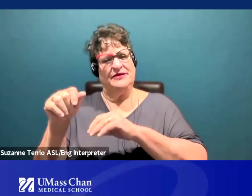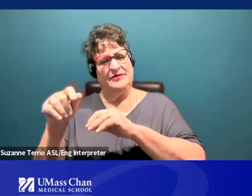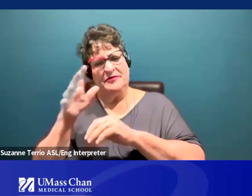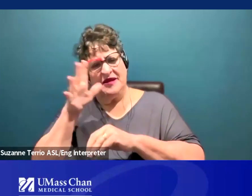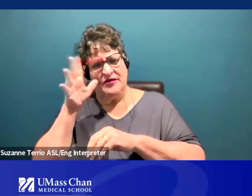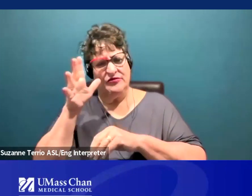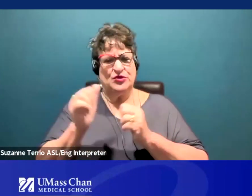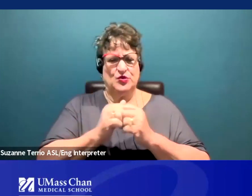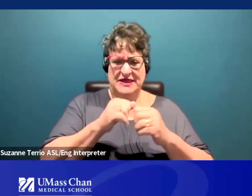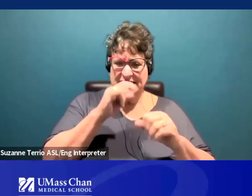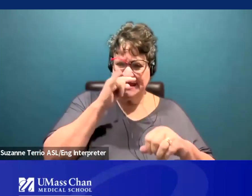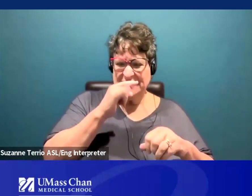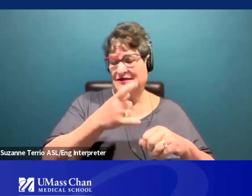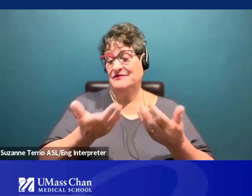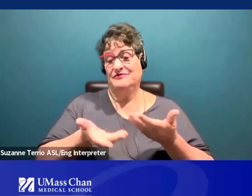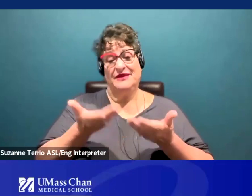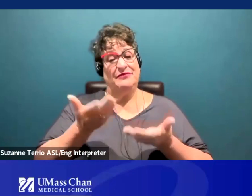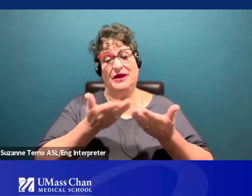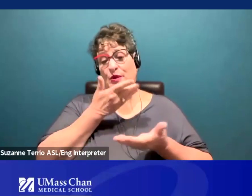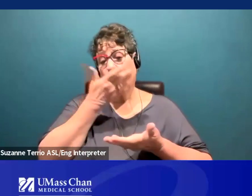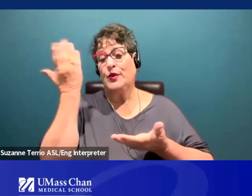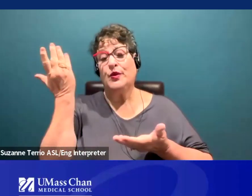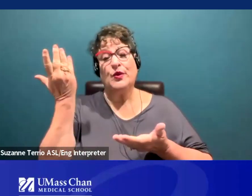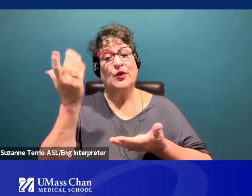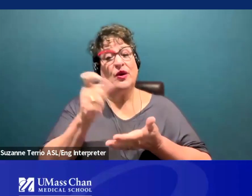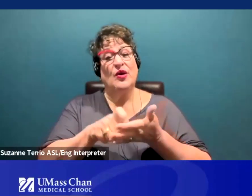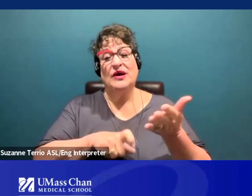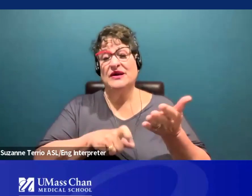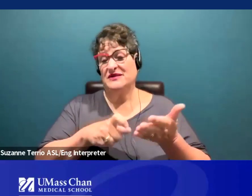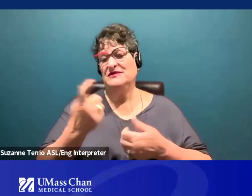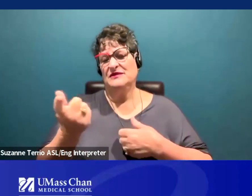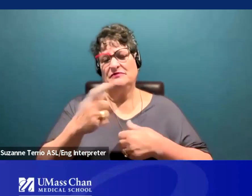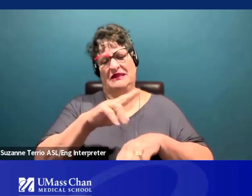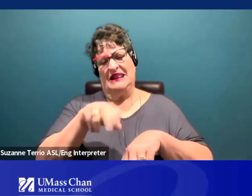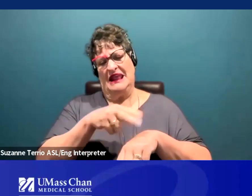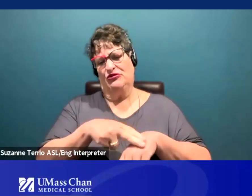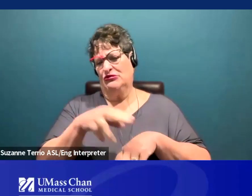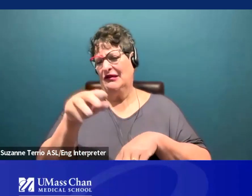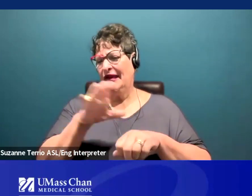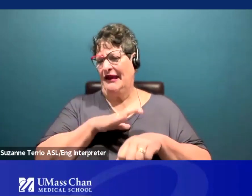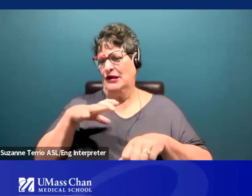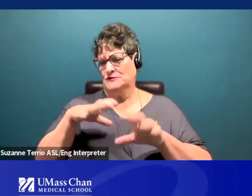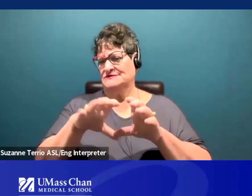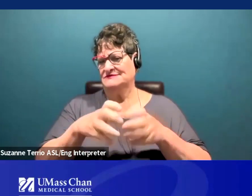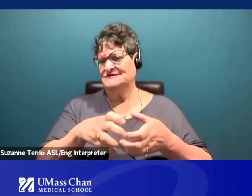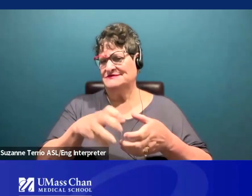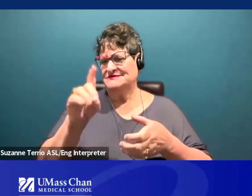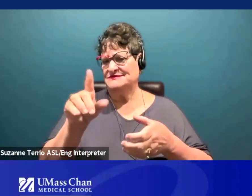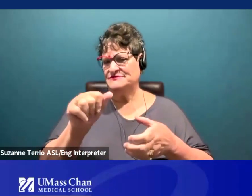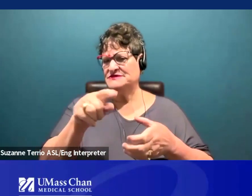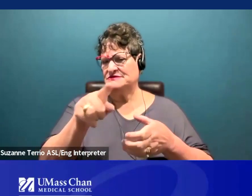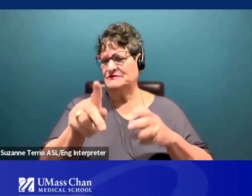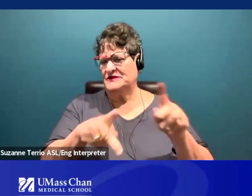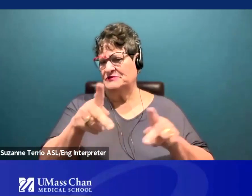will show you people that might be doing that research. I also think it's fine to kind of just explain that.